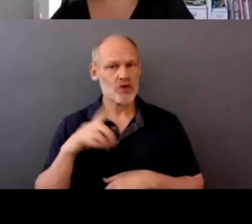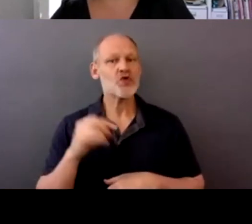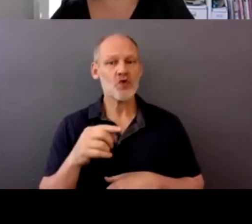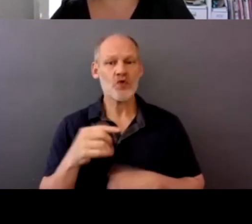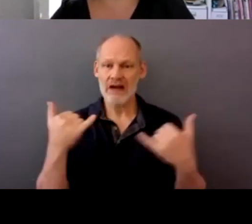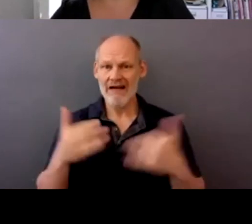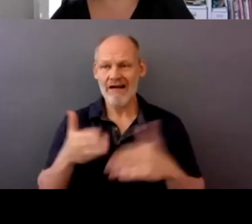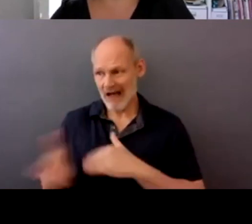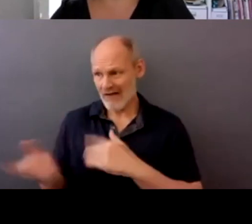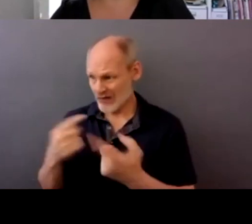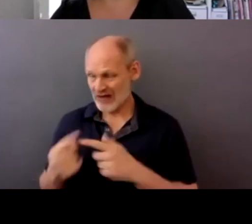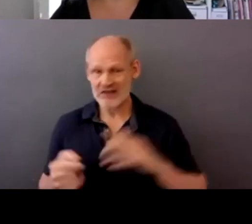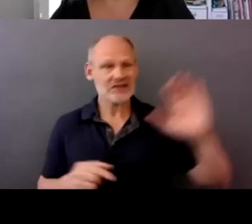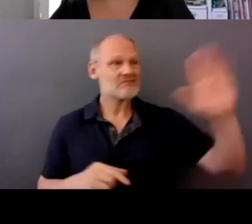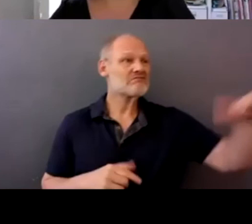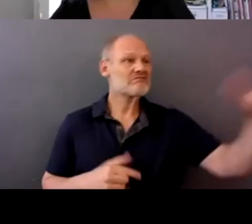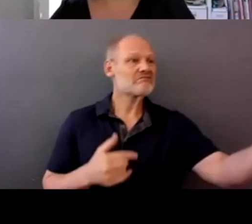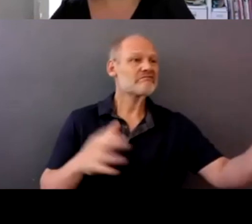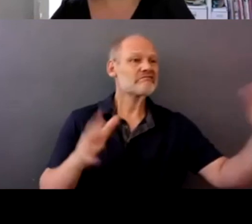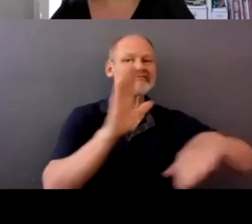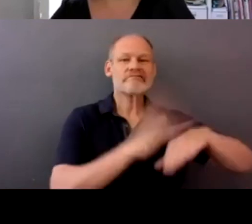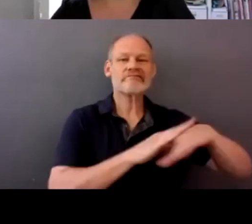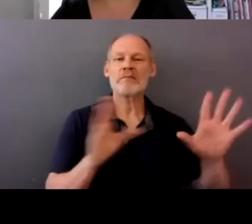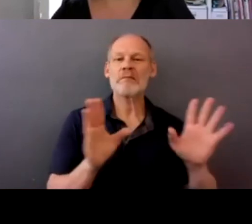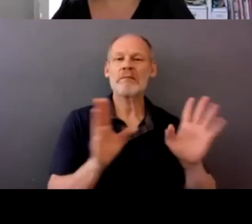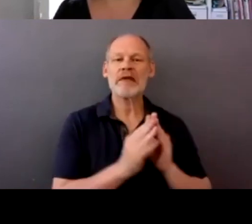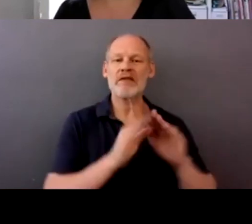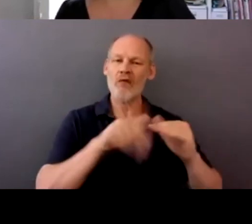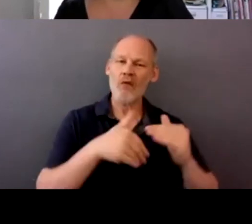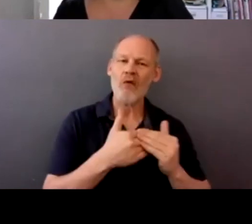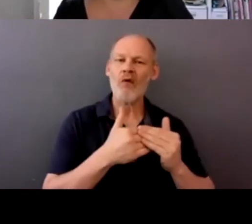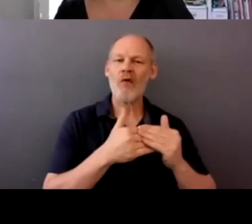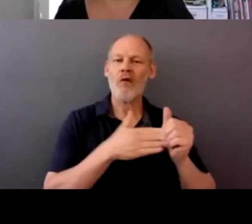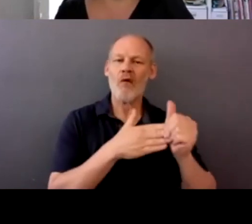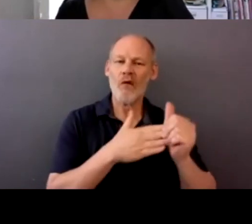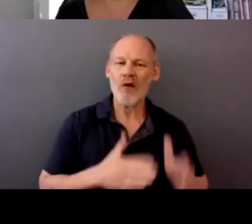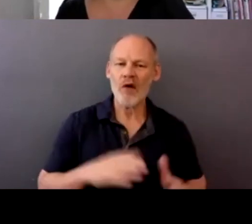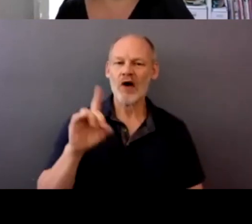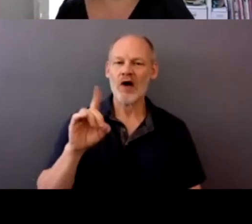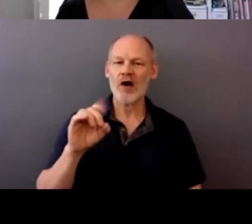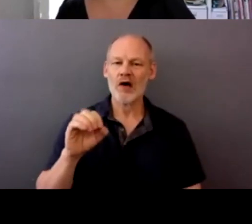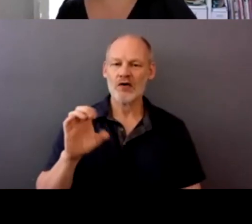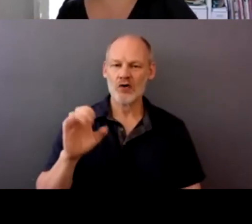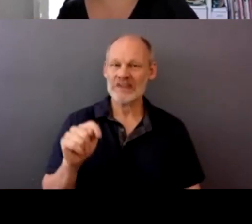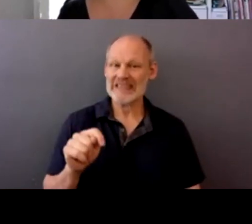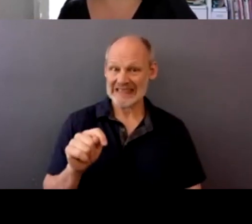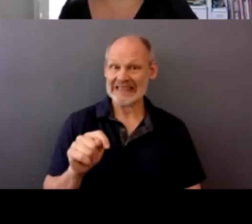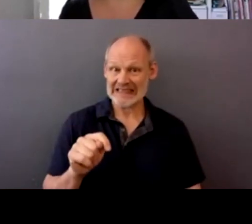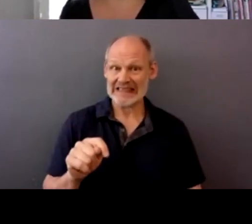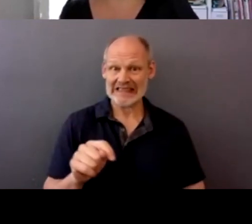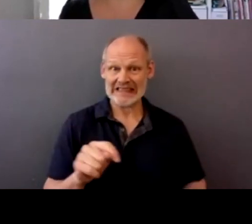we got. Feedback. It's all work in progress as we go. But that's what we're doing now.